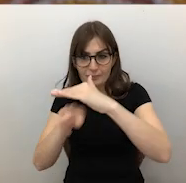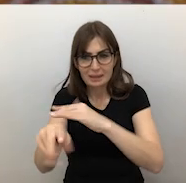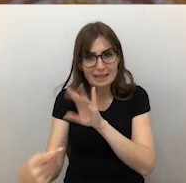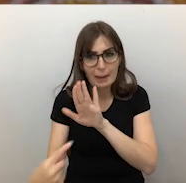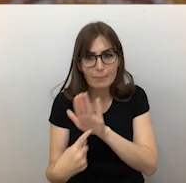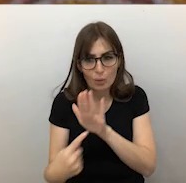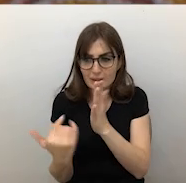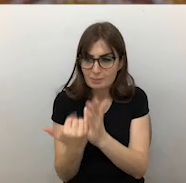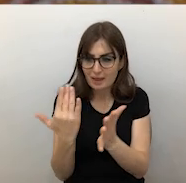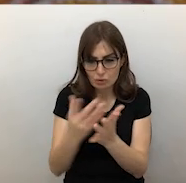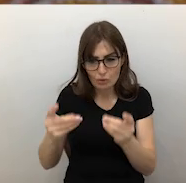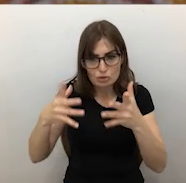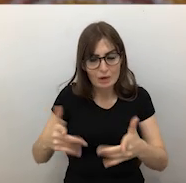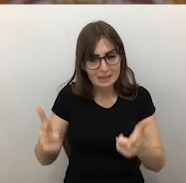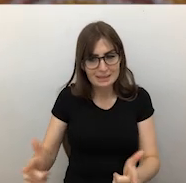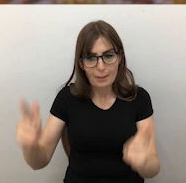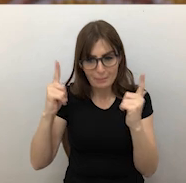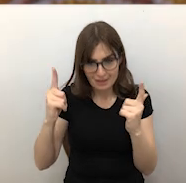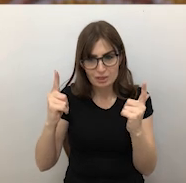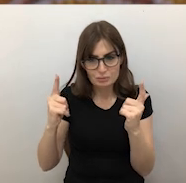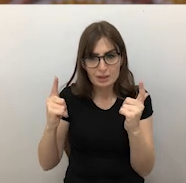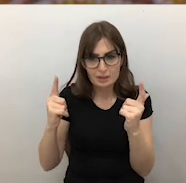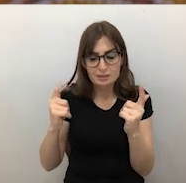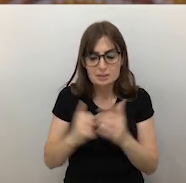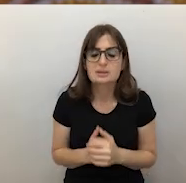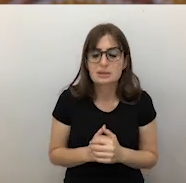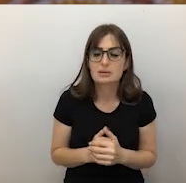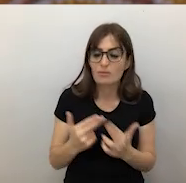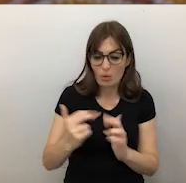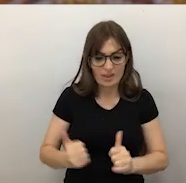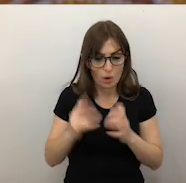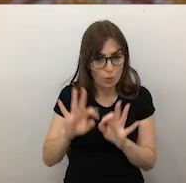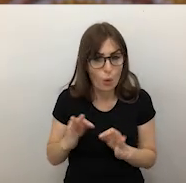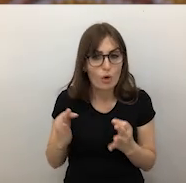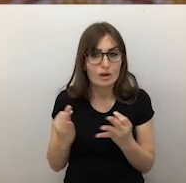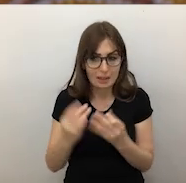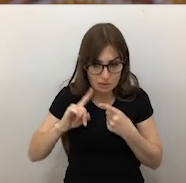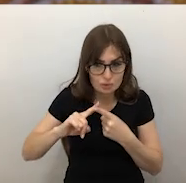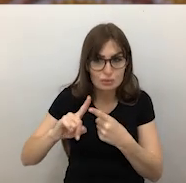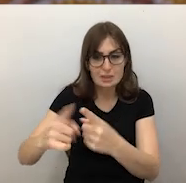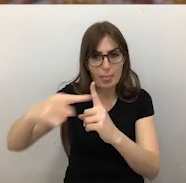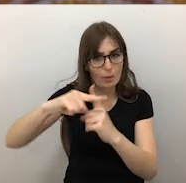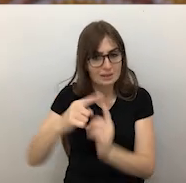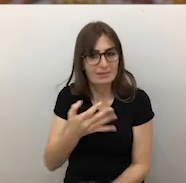A cashflow forecast is an essential tool for the directors and management to consider the ability of their organisation